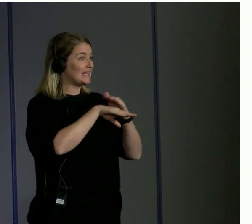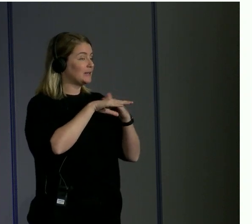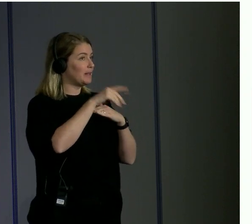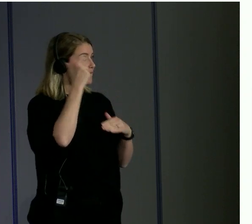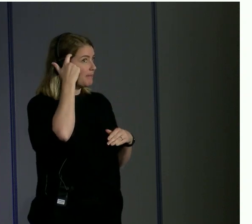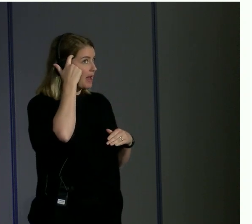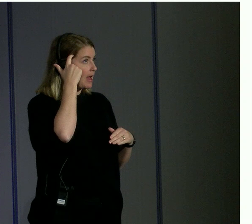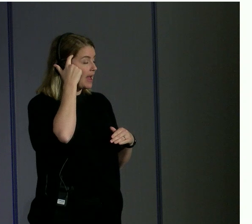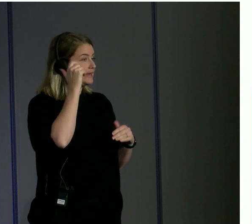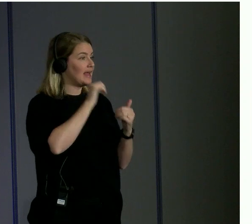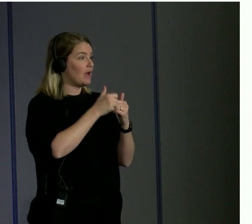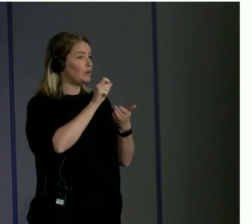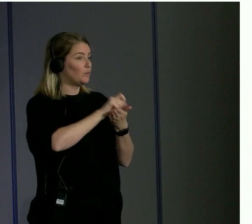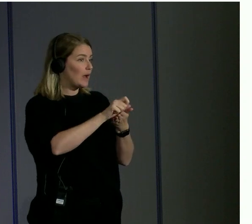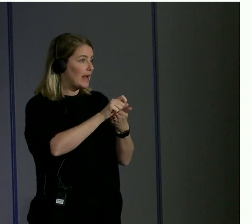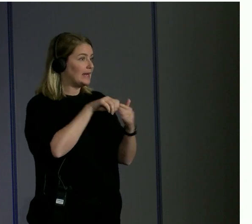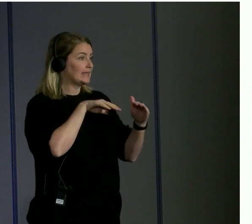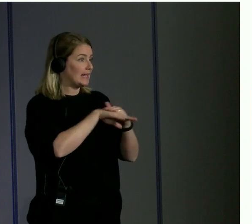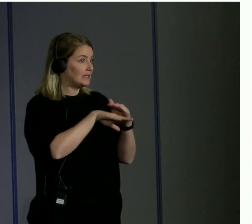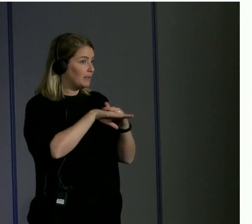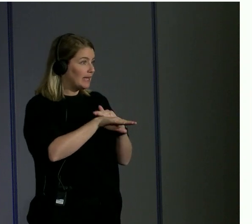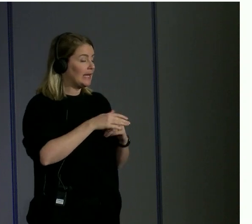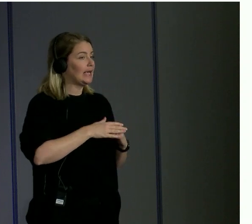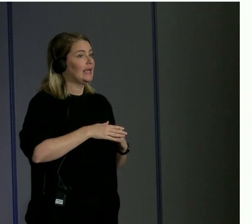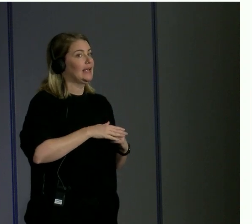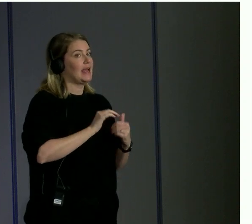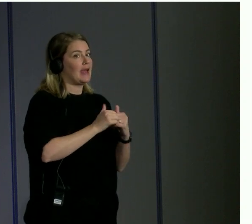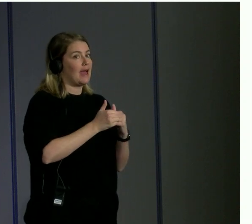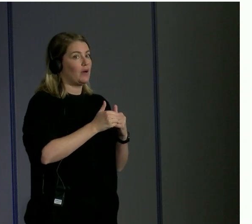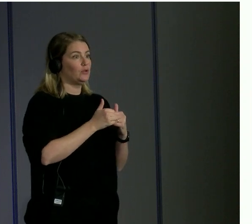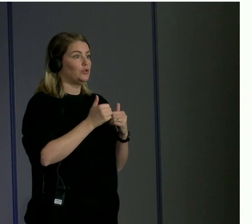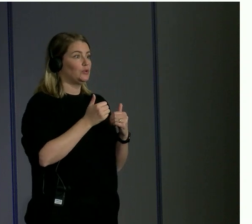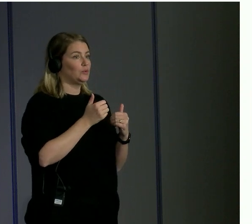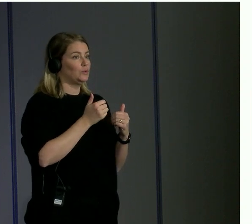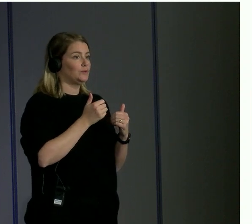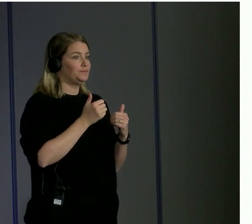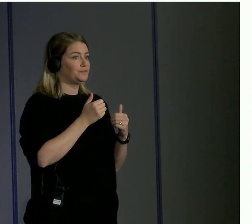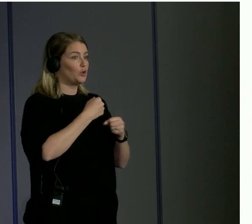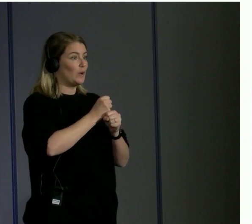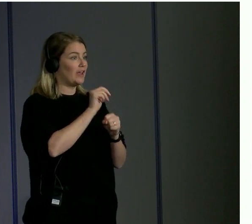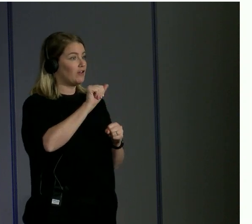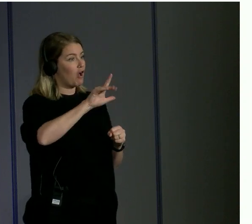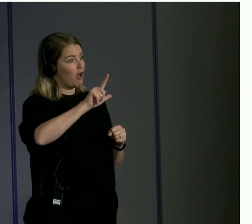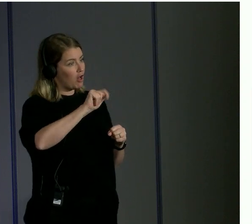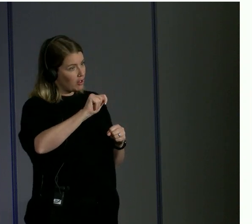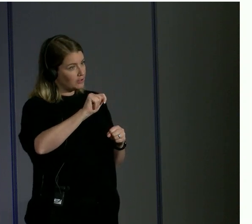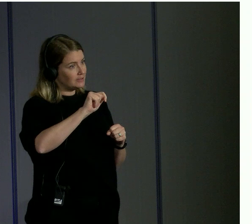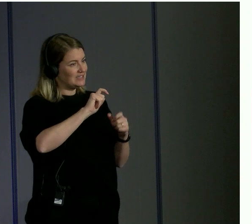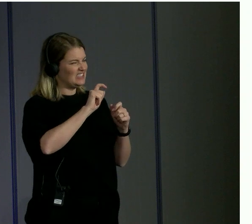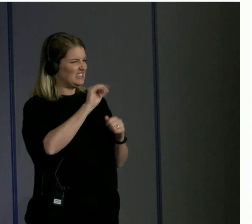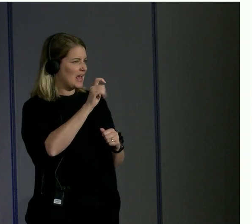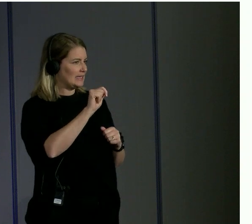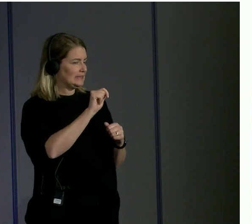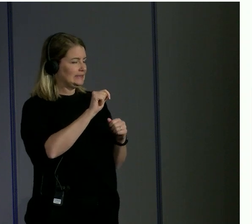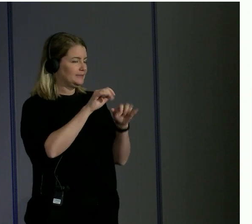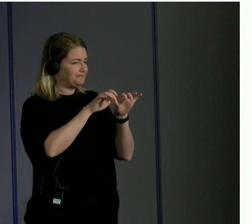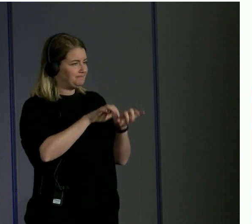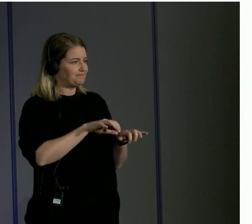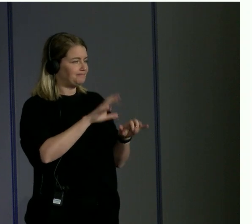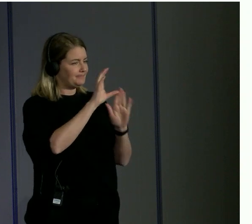how to write accessibly, how to create Alt Text. All sorts of different things I think you find